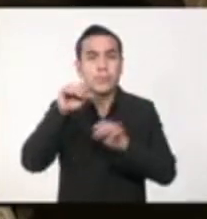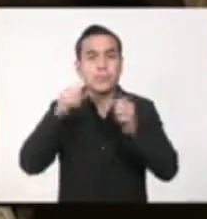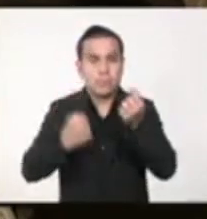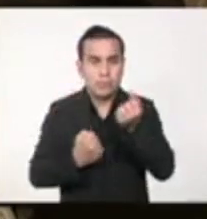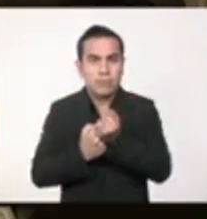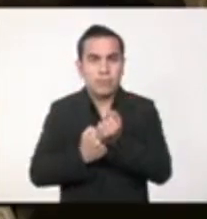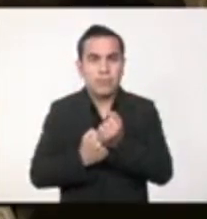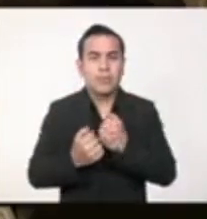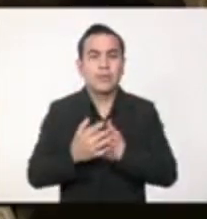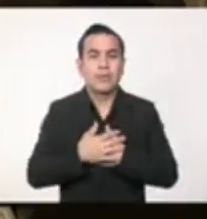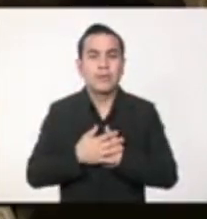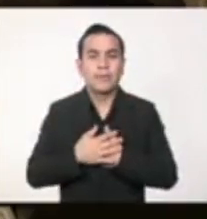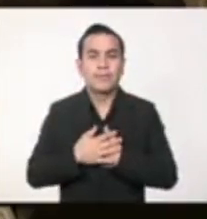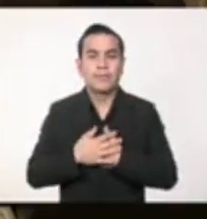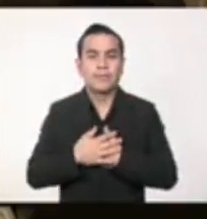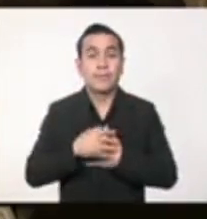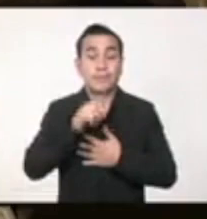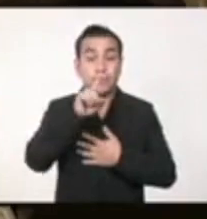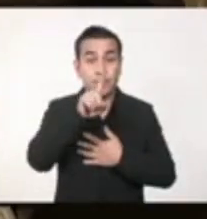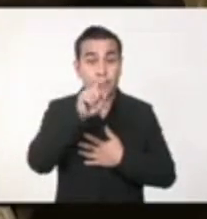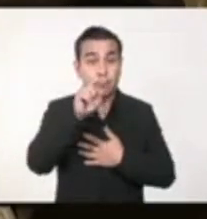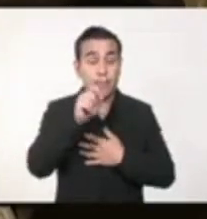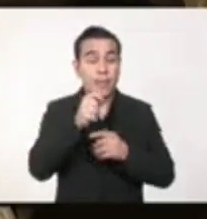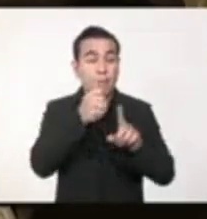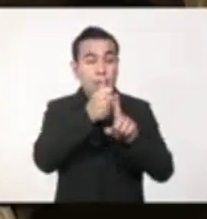favor. One by one, that's why the vote was so long,